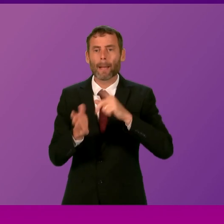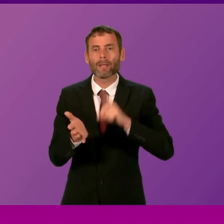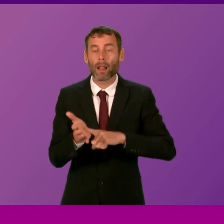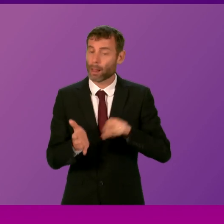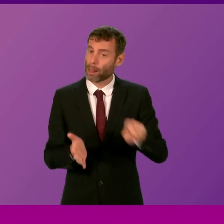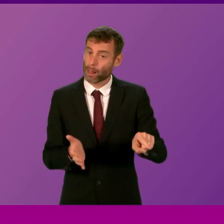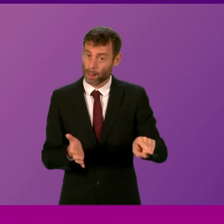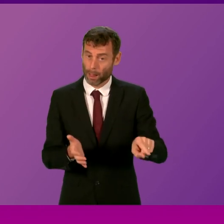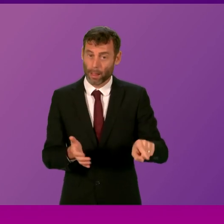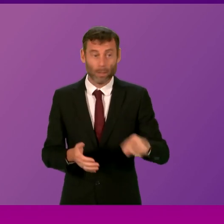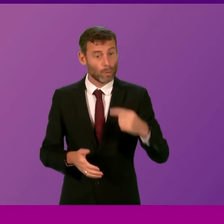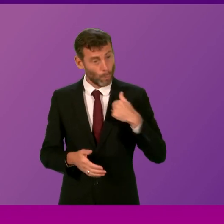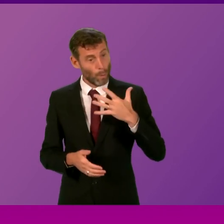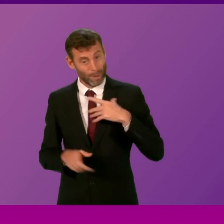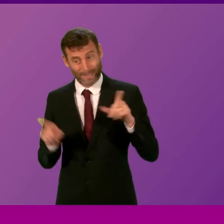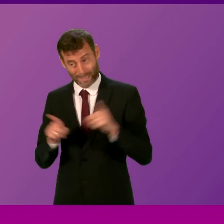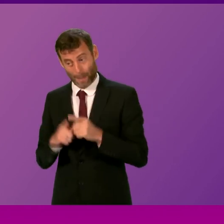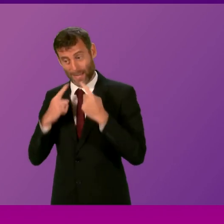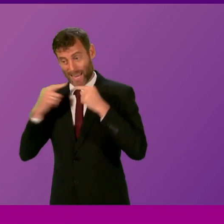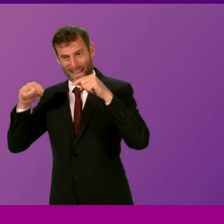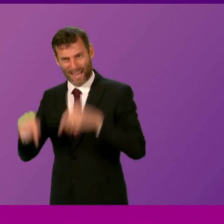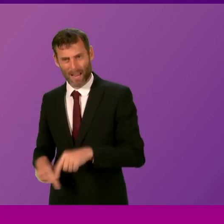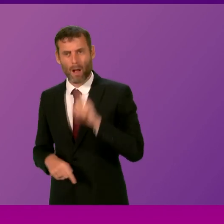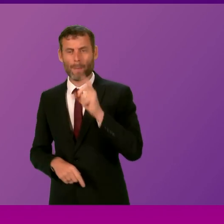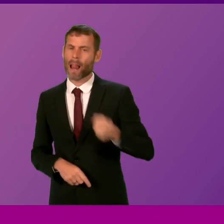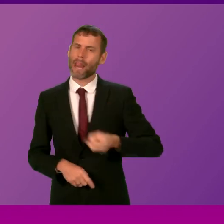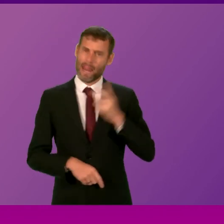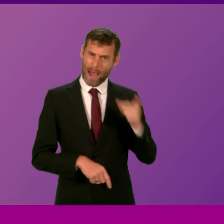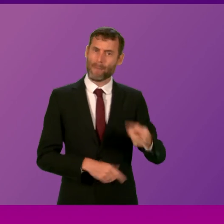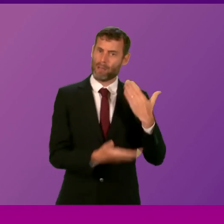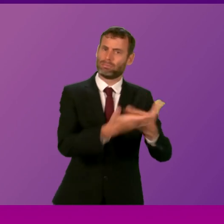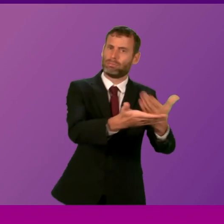pity that Labour members in this place are not aligning with their Welsh Labour colleagues.